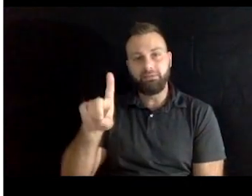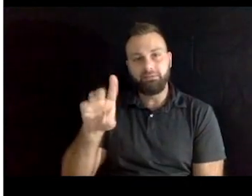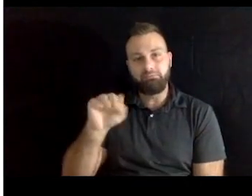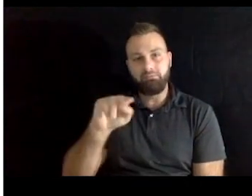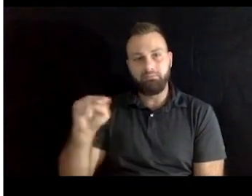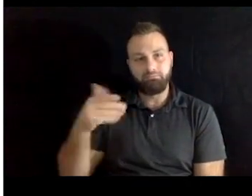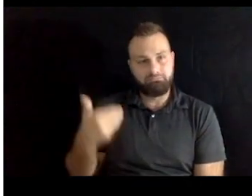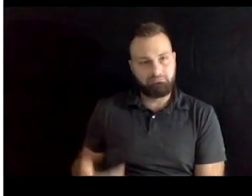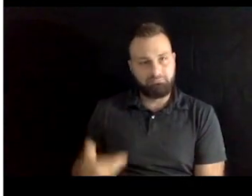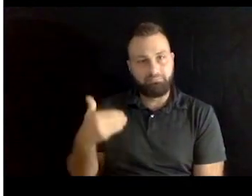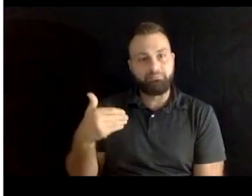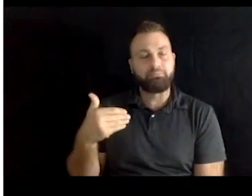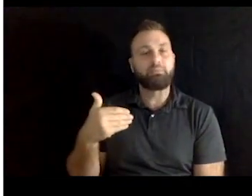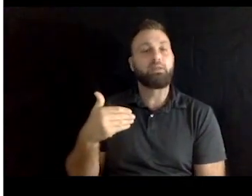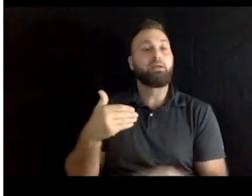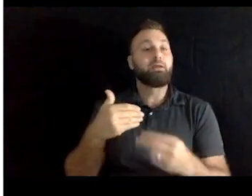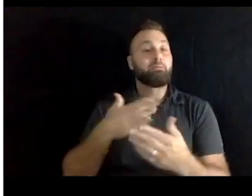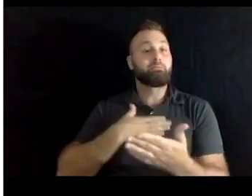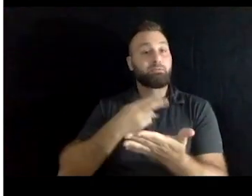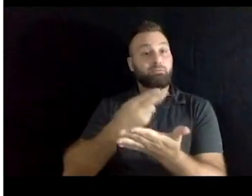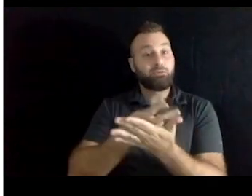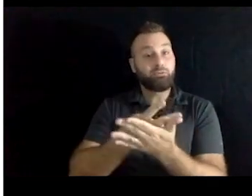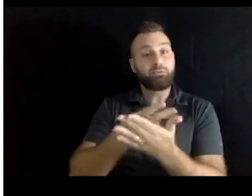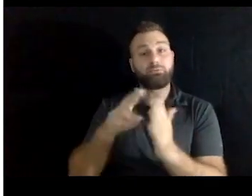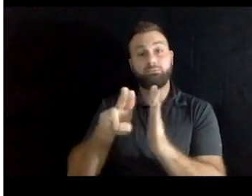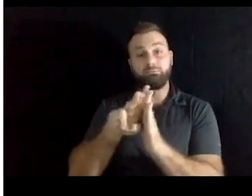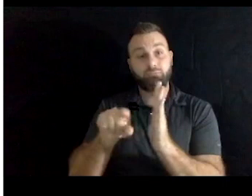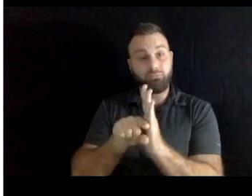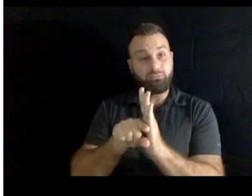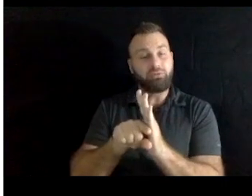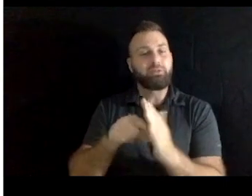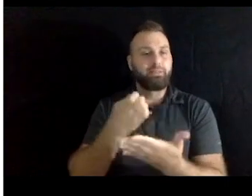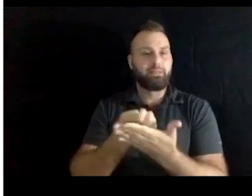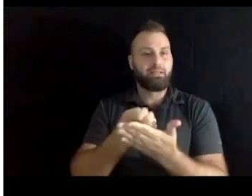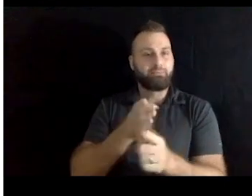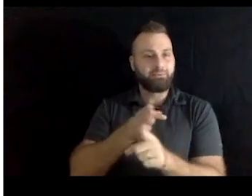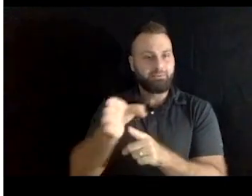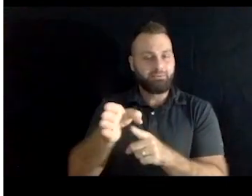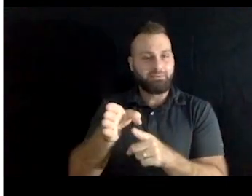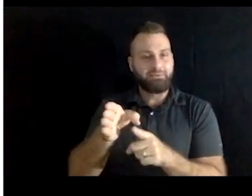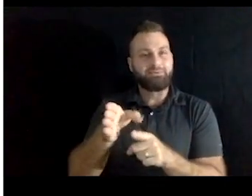Both my undergraduate and graduate training were in economics. My sophomore advisor told me I was